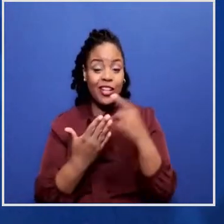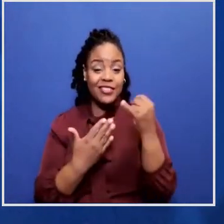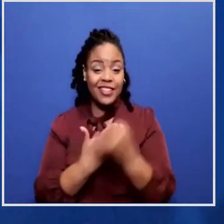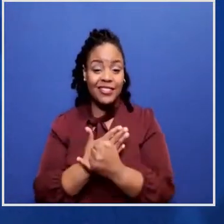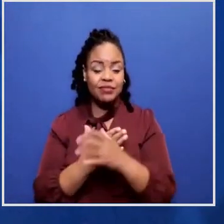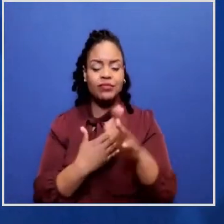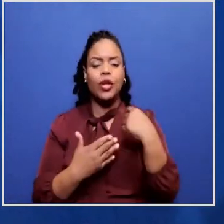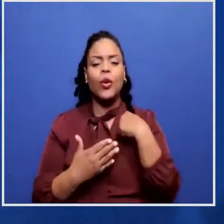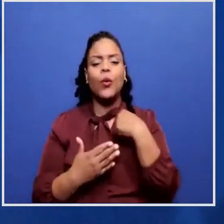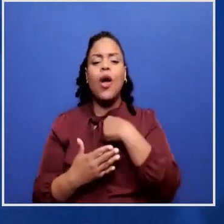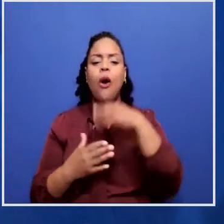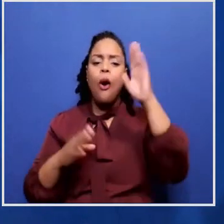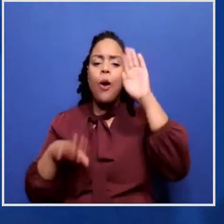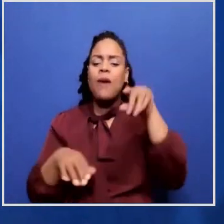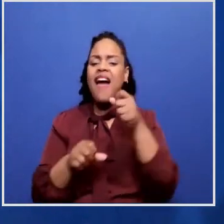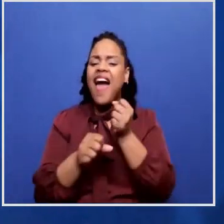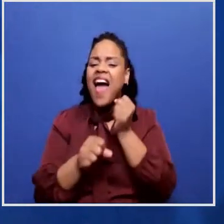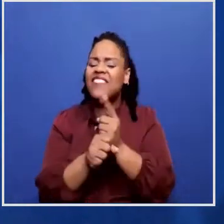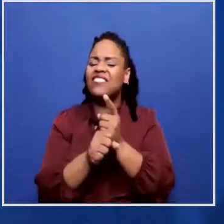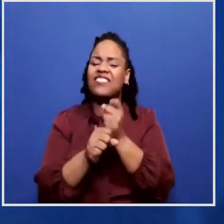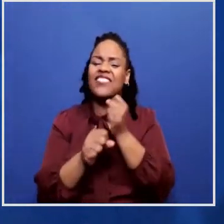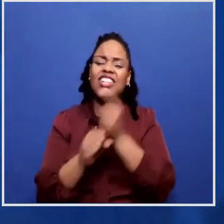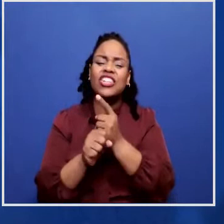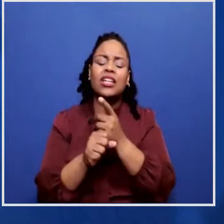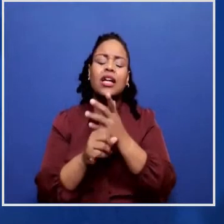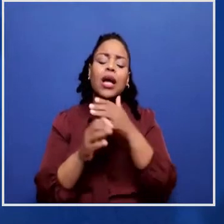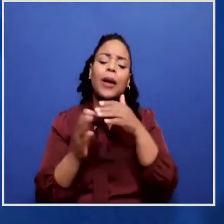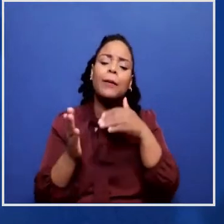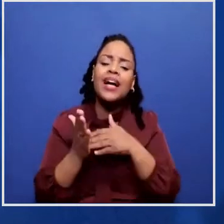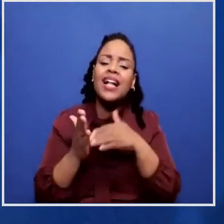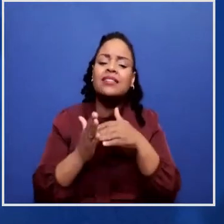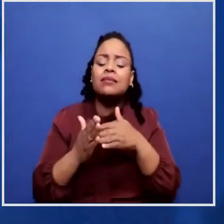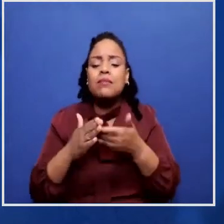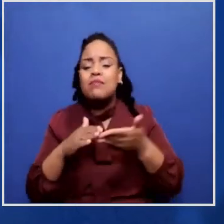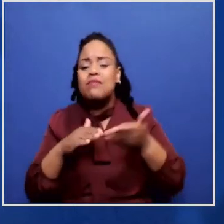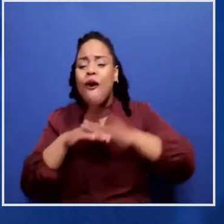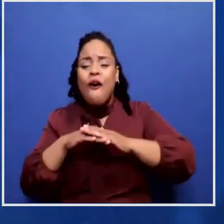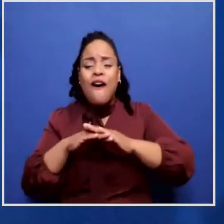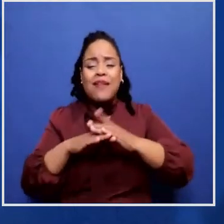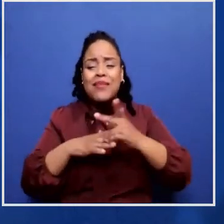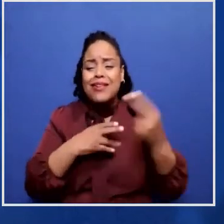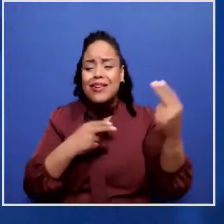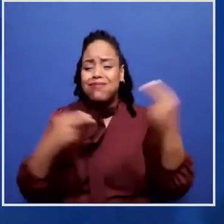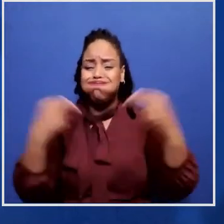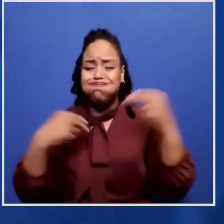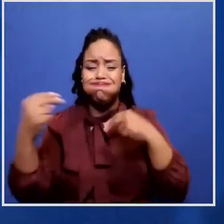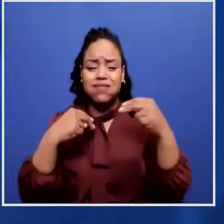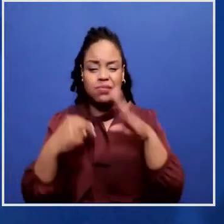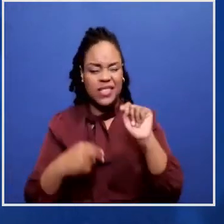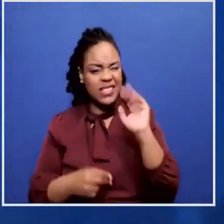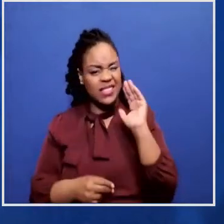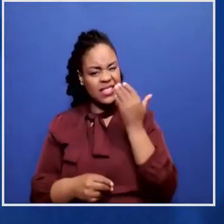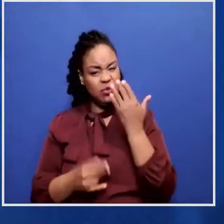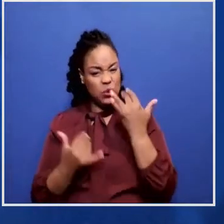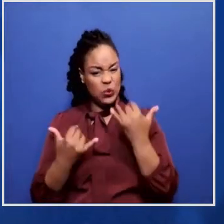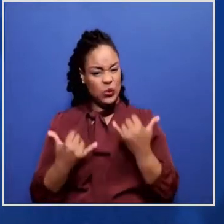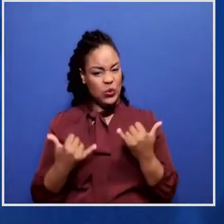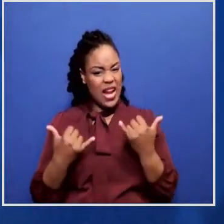MOST PARTICULARLY, MILLIONS OF PEOPLE OFTEN ENGAGE IN SERVICE PROJECTS AND THAT IS WONDERFUL. AND WE HOPE THAT EVERY YEAR